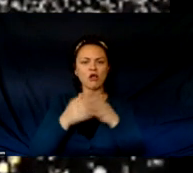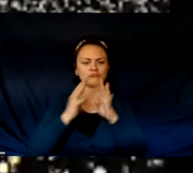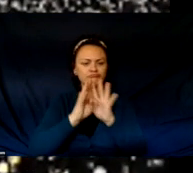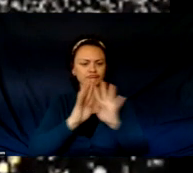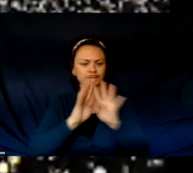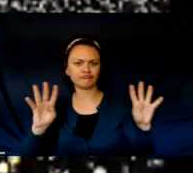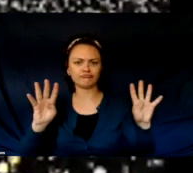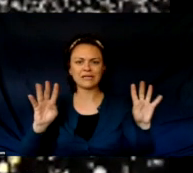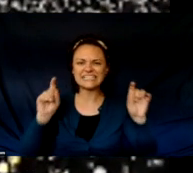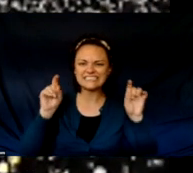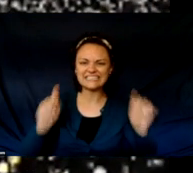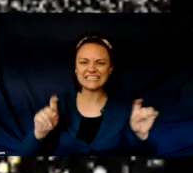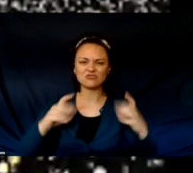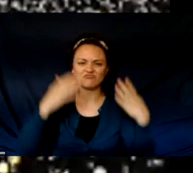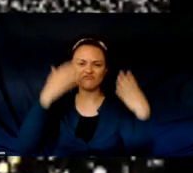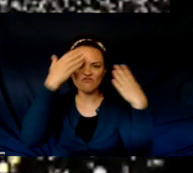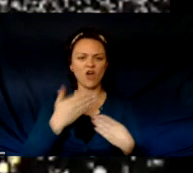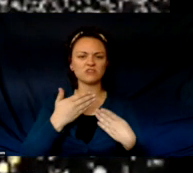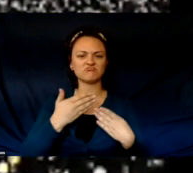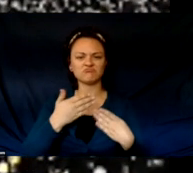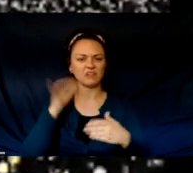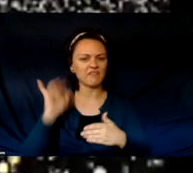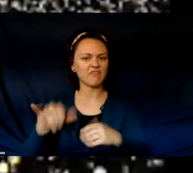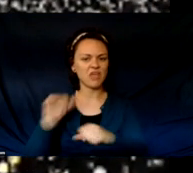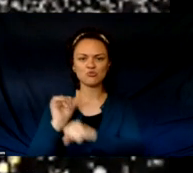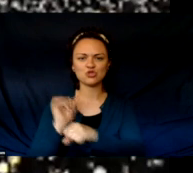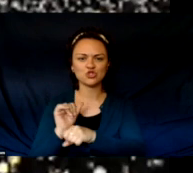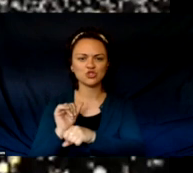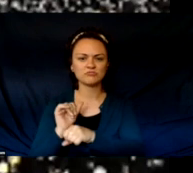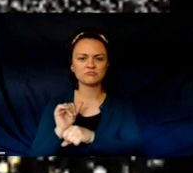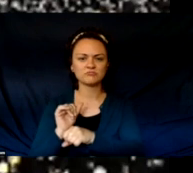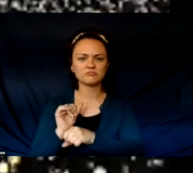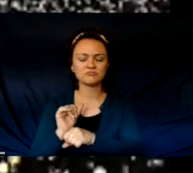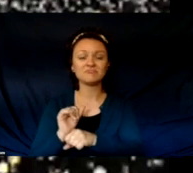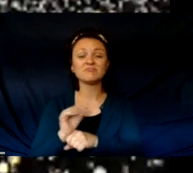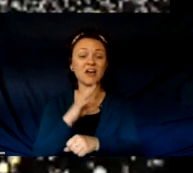this work and need to be leading the work,